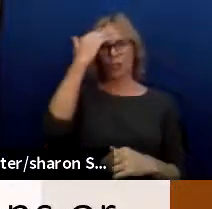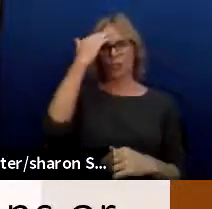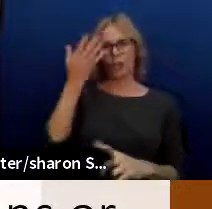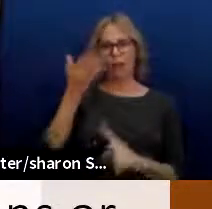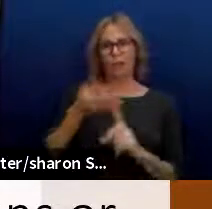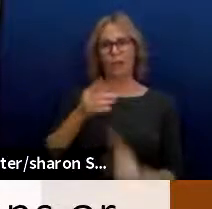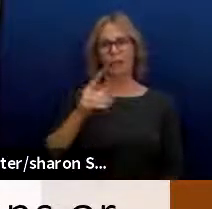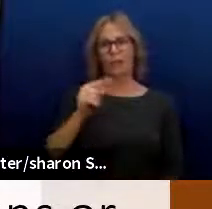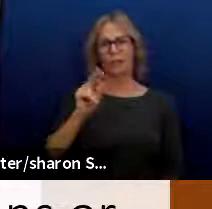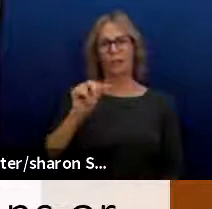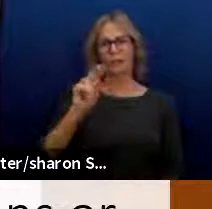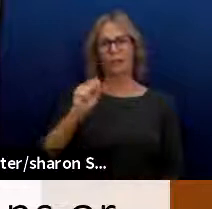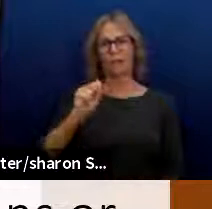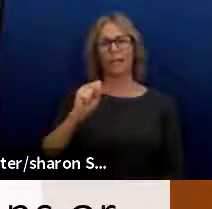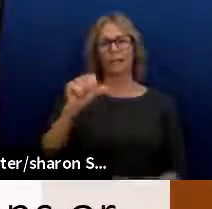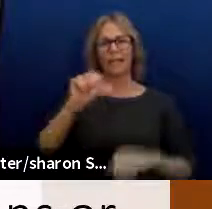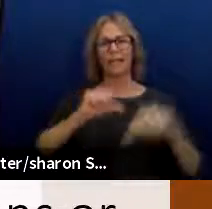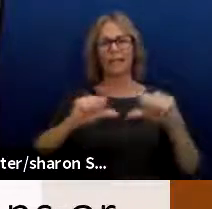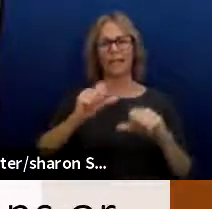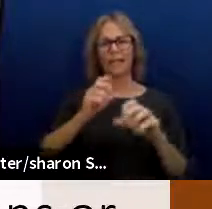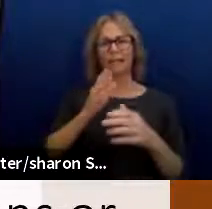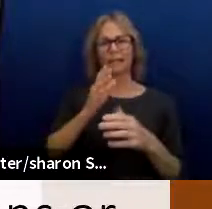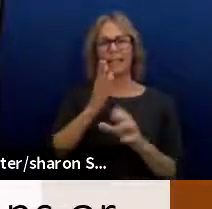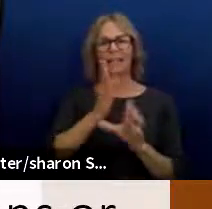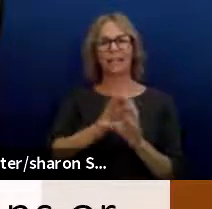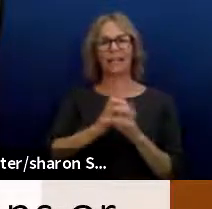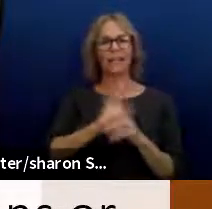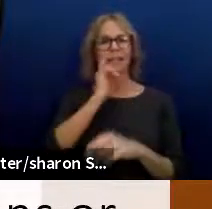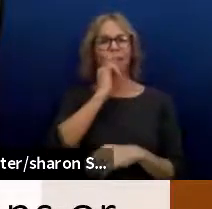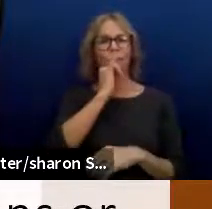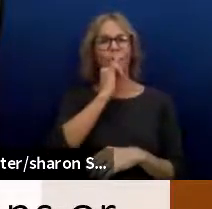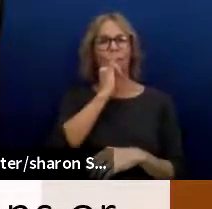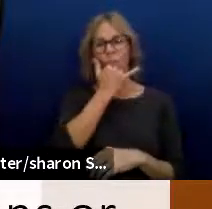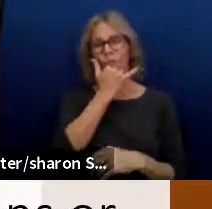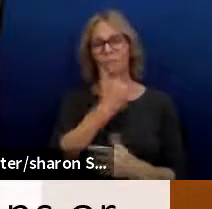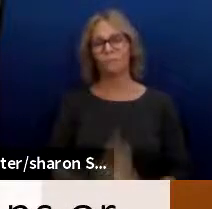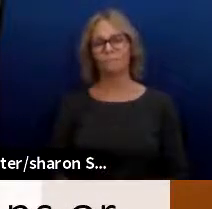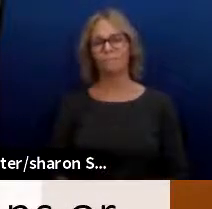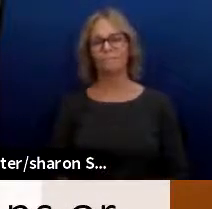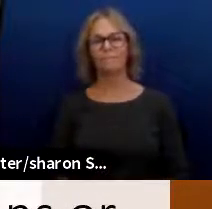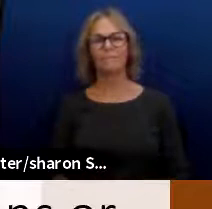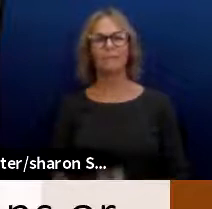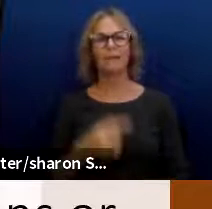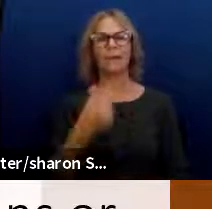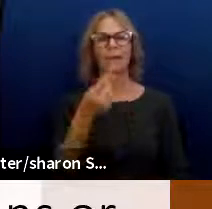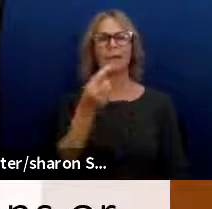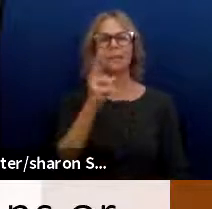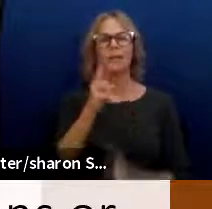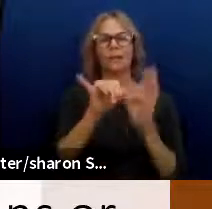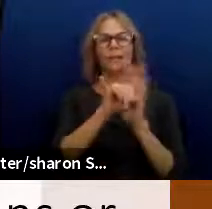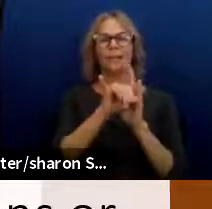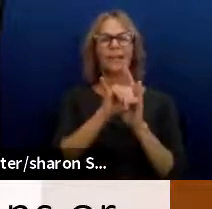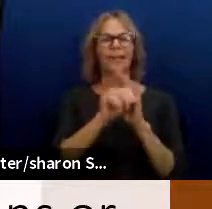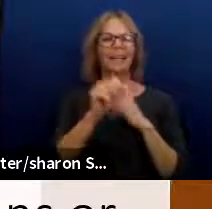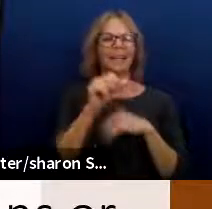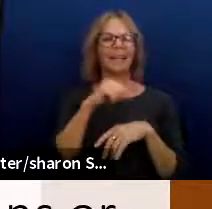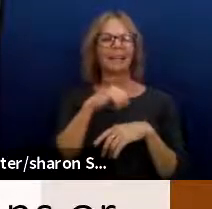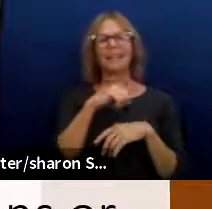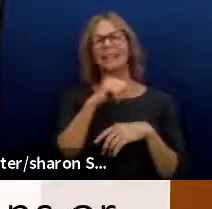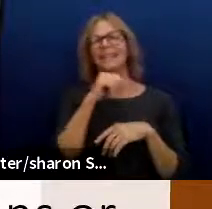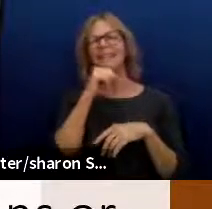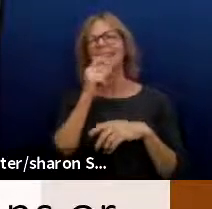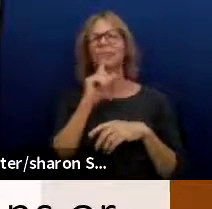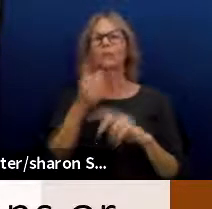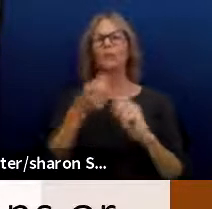scientifically and psychologically incorrect. Gender identity is not something that necessarily, it doesn't like change. What